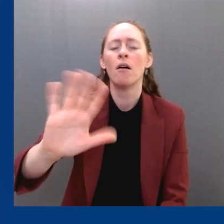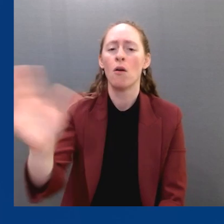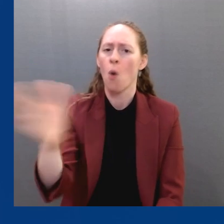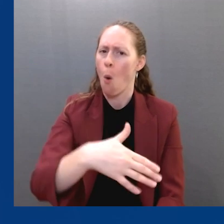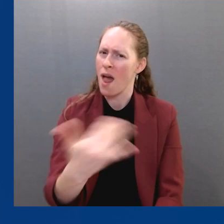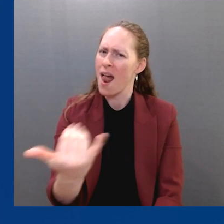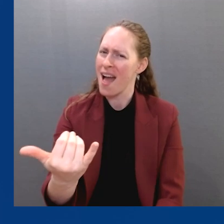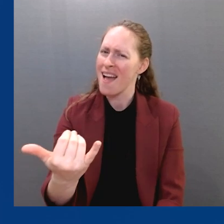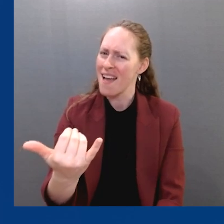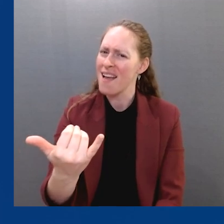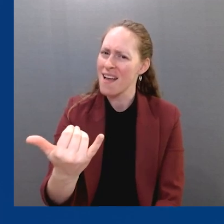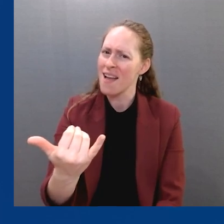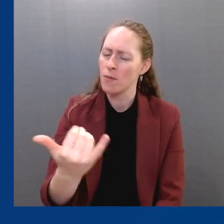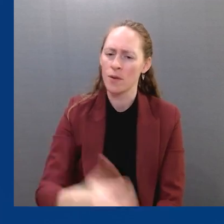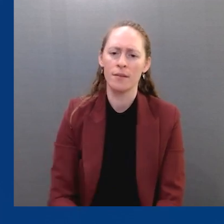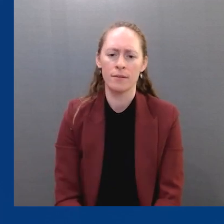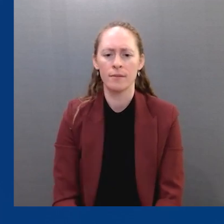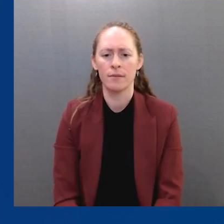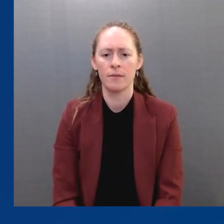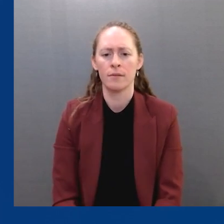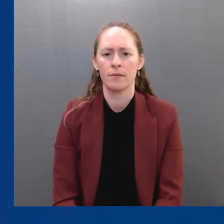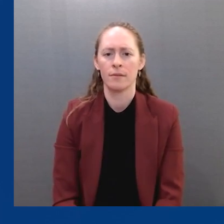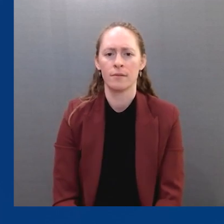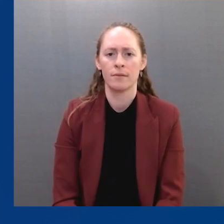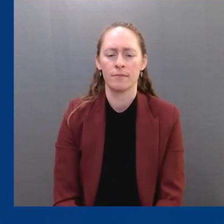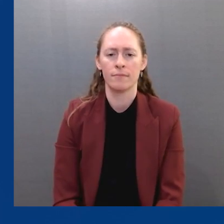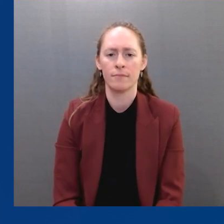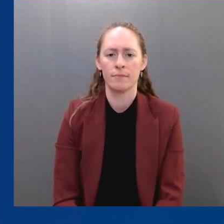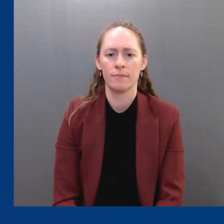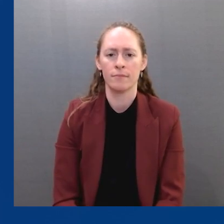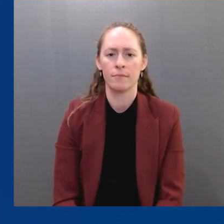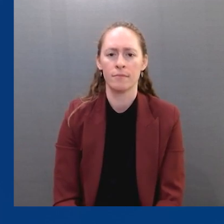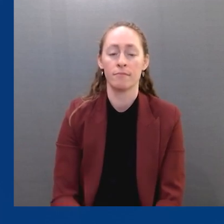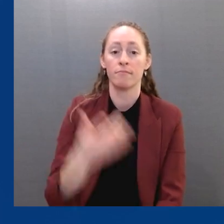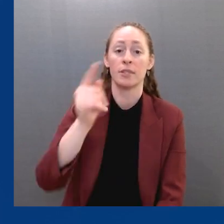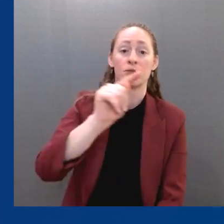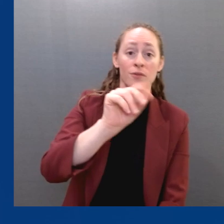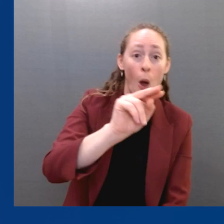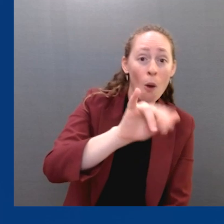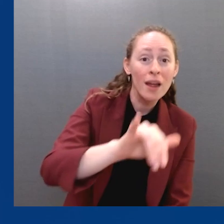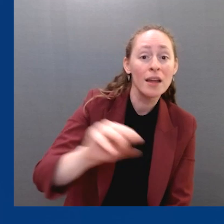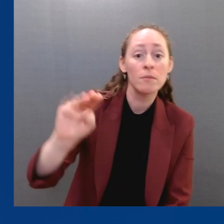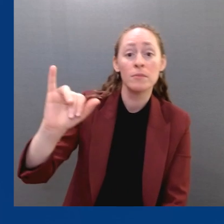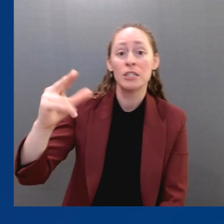any thoughts on what we're seeing with ICU stays also increasing in some parts of the country.